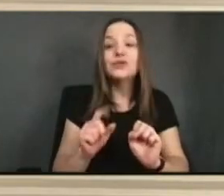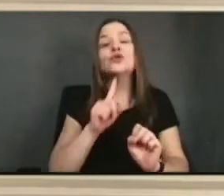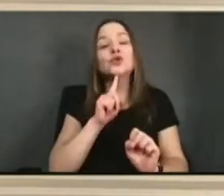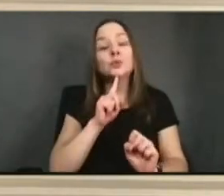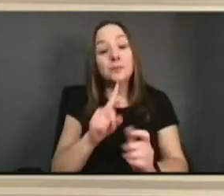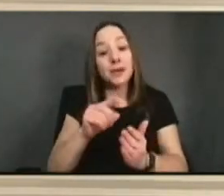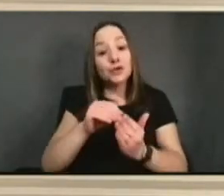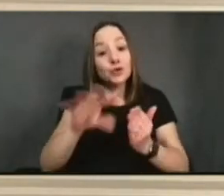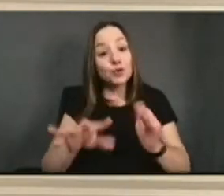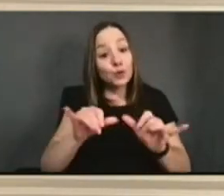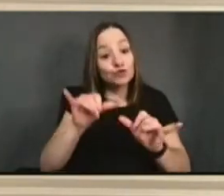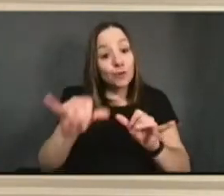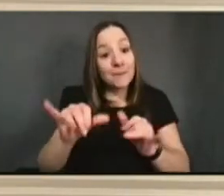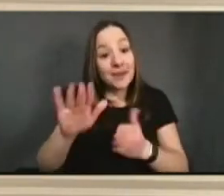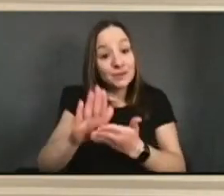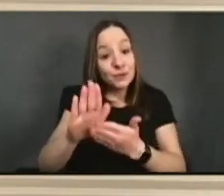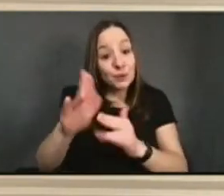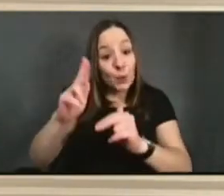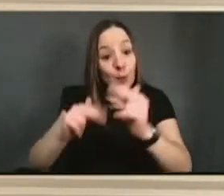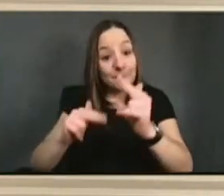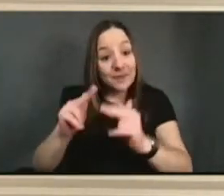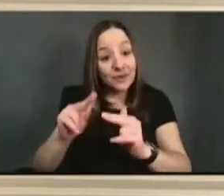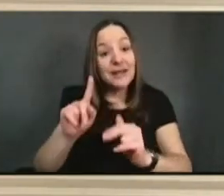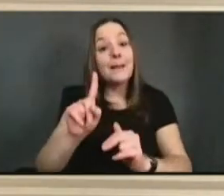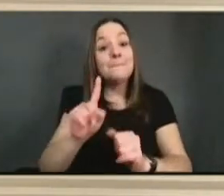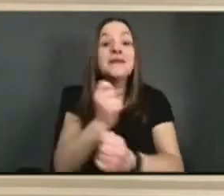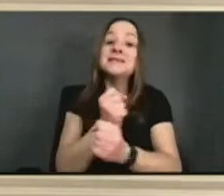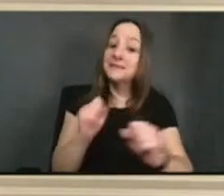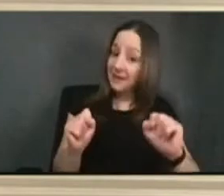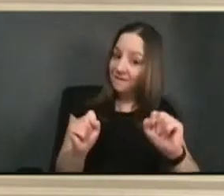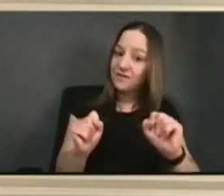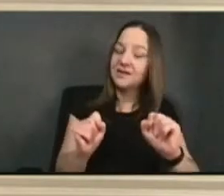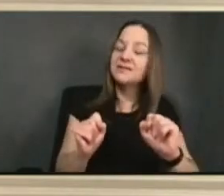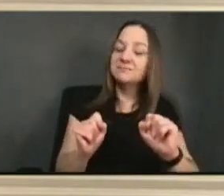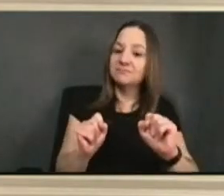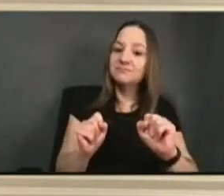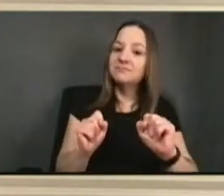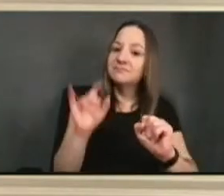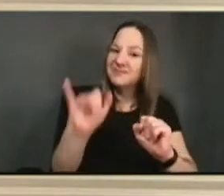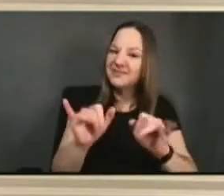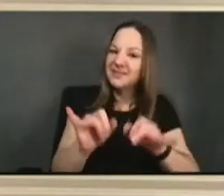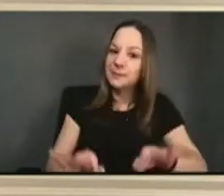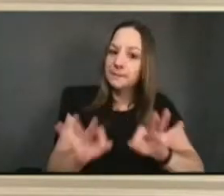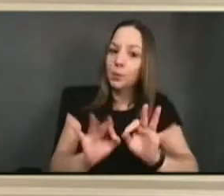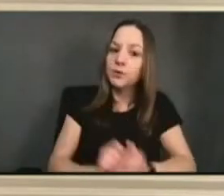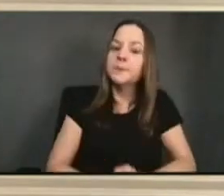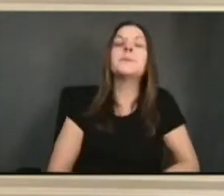everything we can To keep our kids in school, but to do so